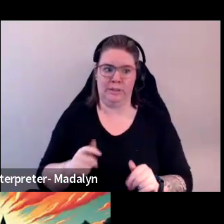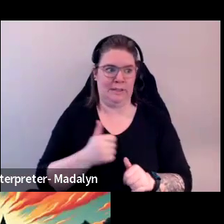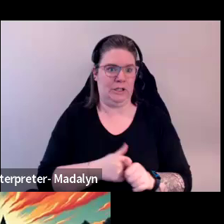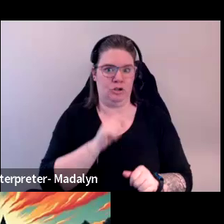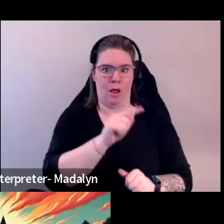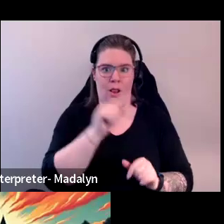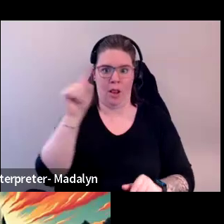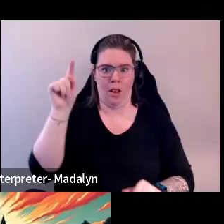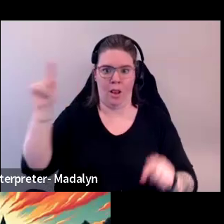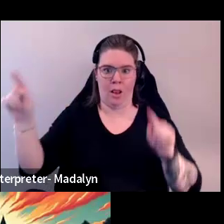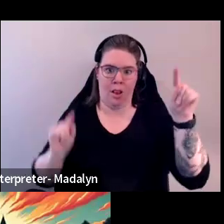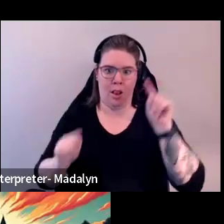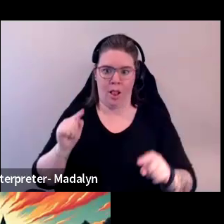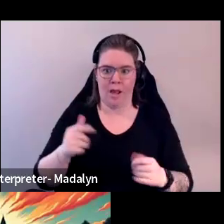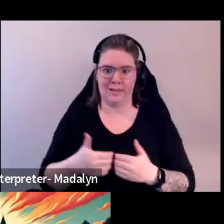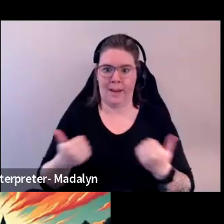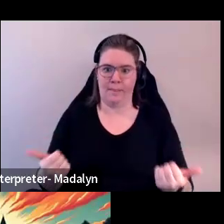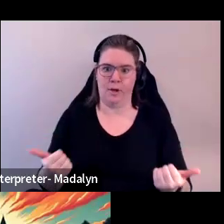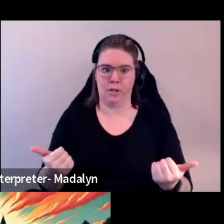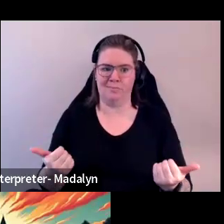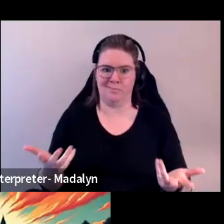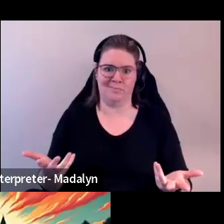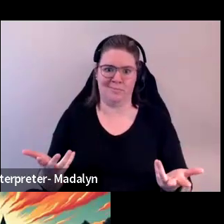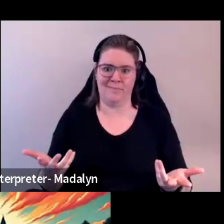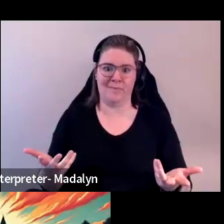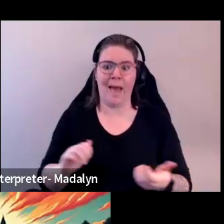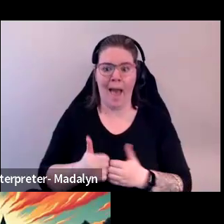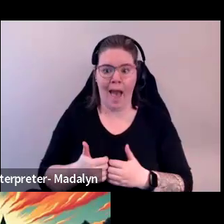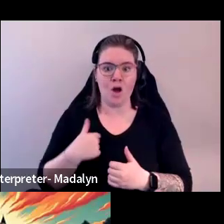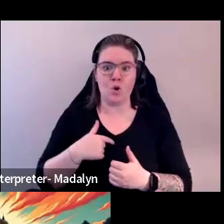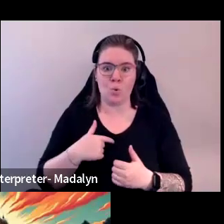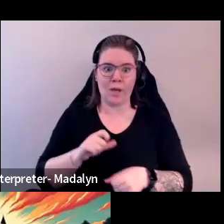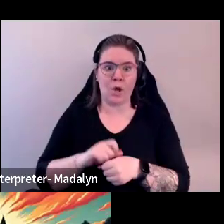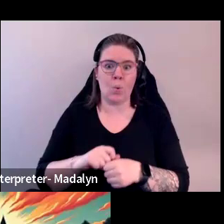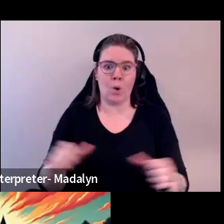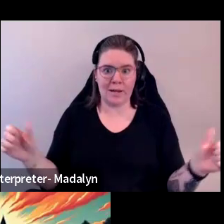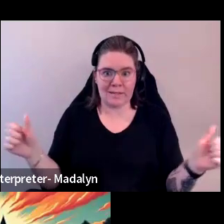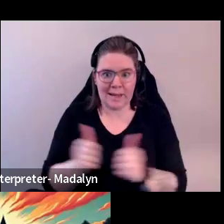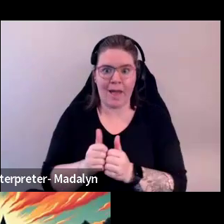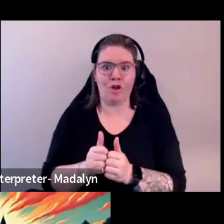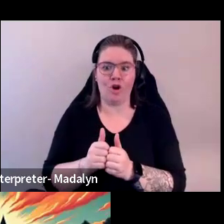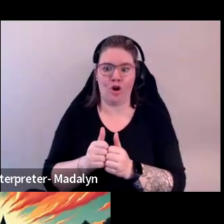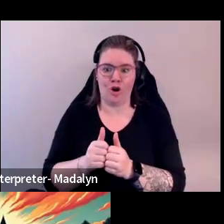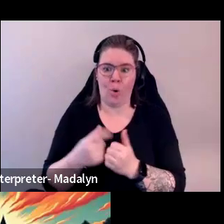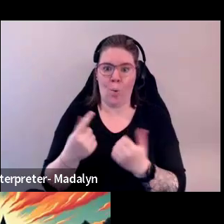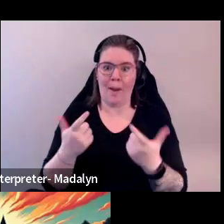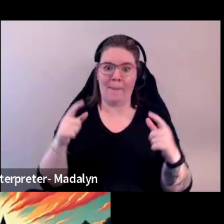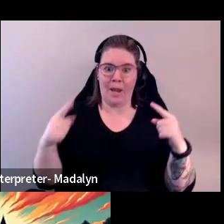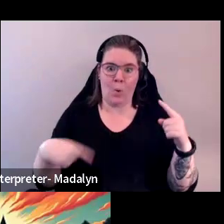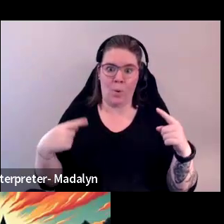Brooke Wilson (she/her): a thousand other people kicking their own wheel. How do we bring everybody together in a bigger wheel so that we can take turns kicking.